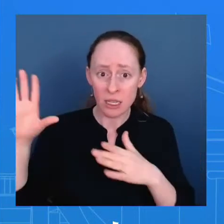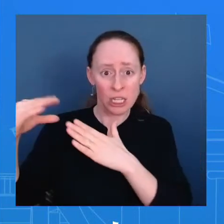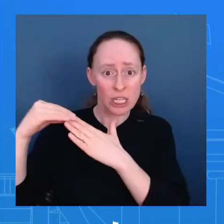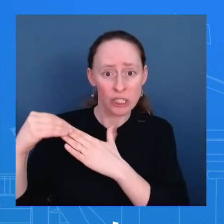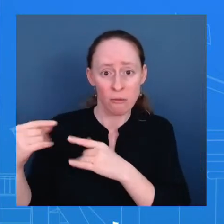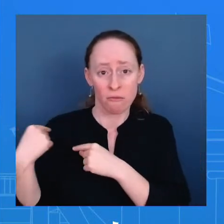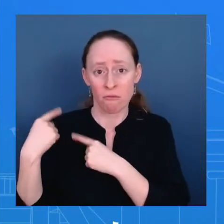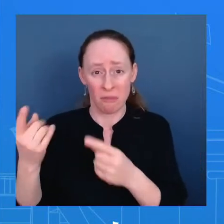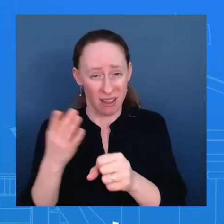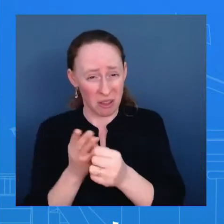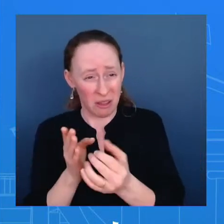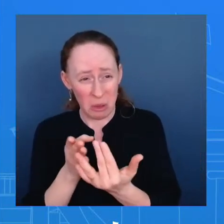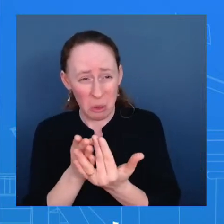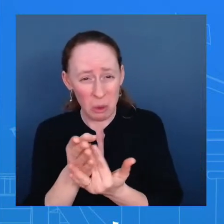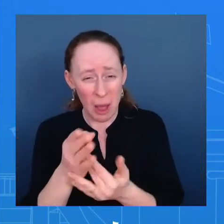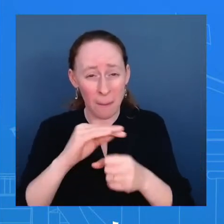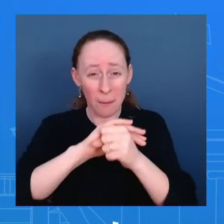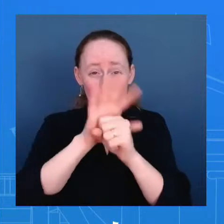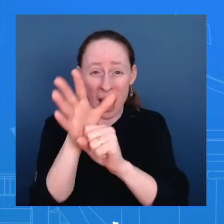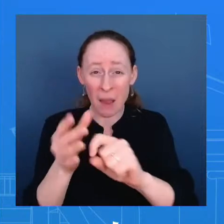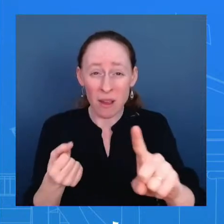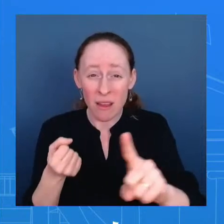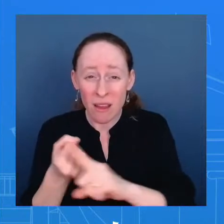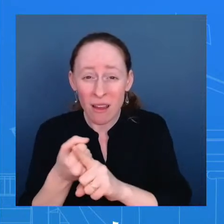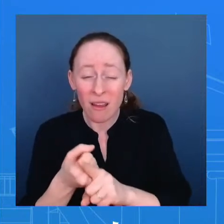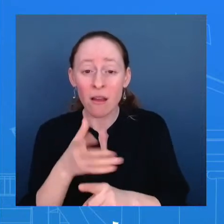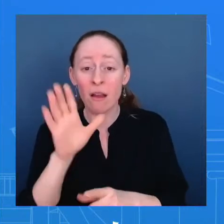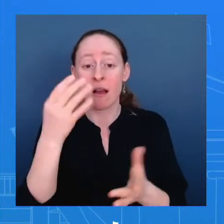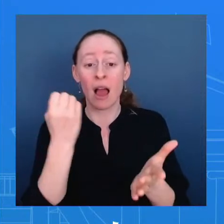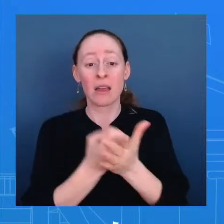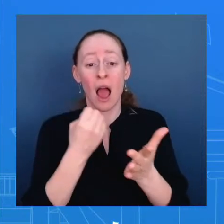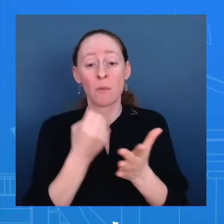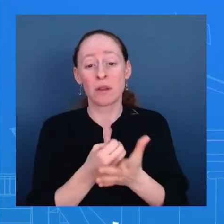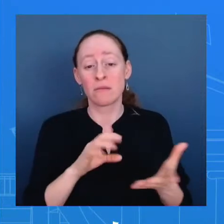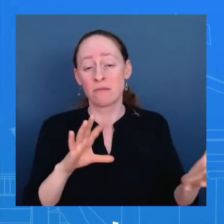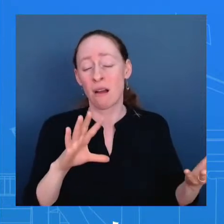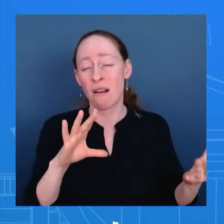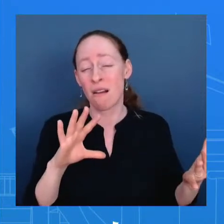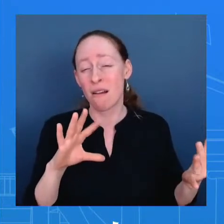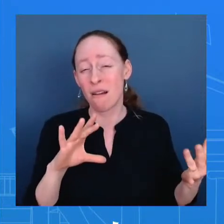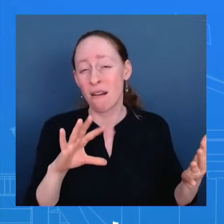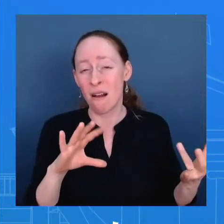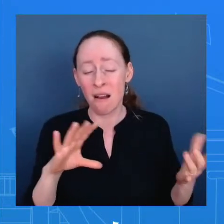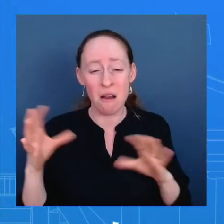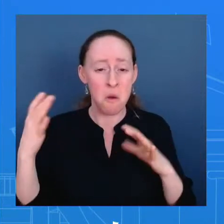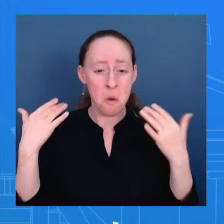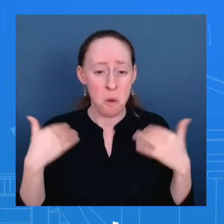the greatest economic disruption many of us expected maybe since 1929; the greatest social unrest, we saw after the --